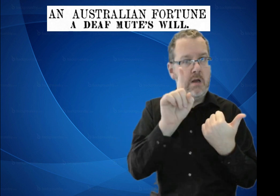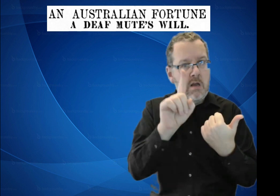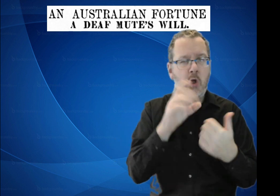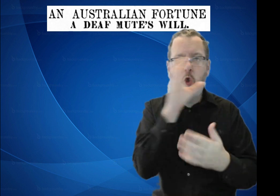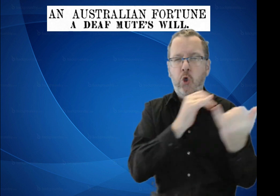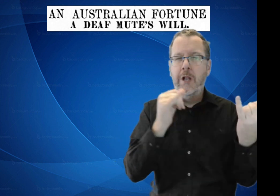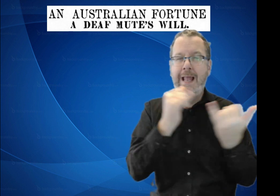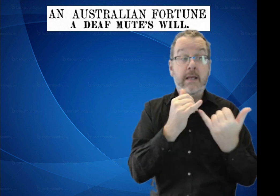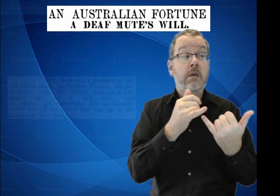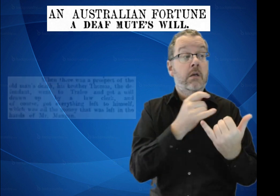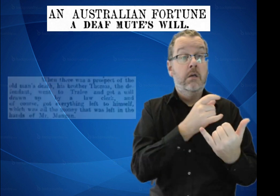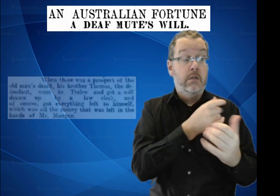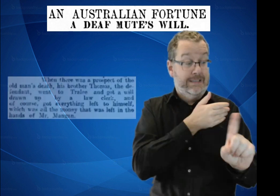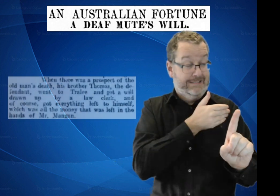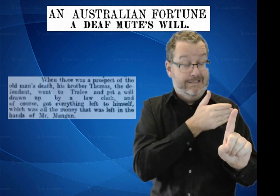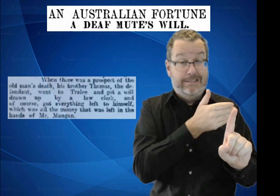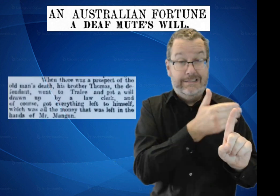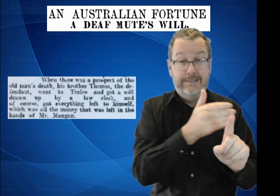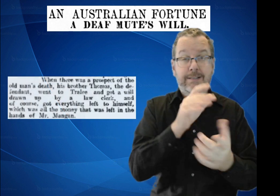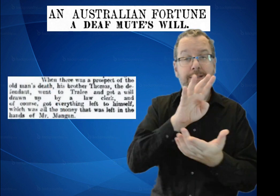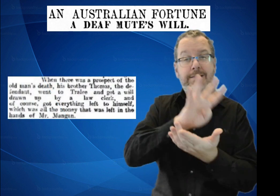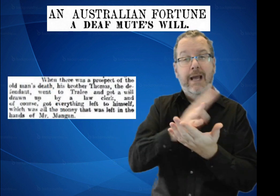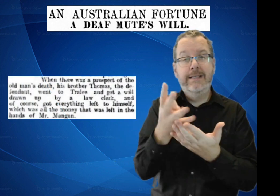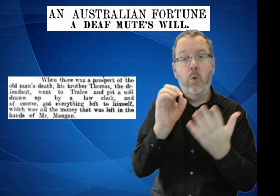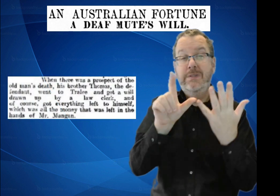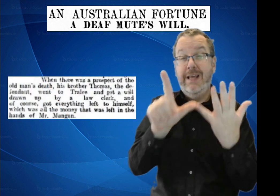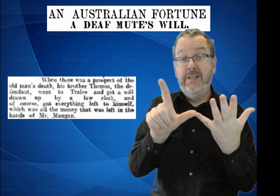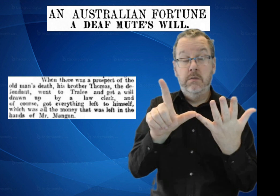But apparently, when Cornelius was near death,